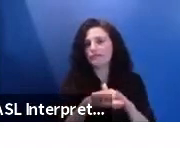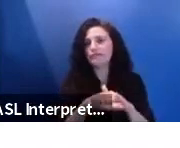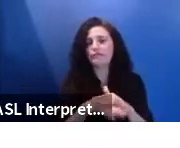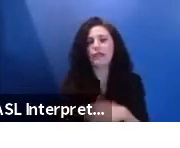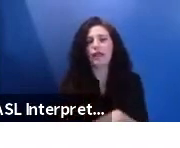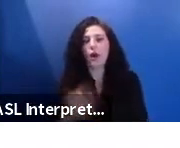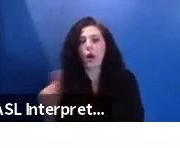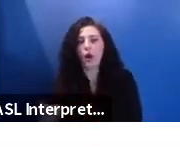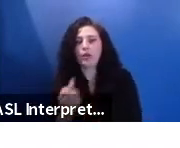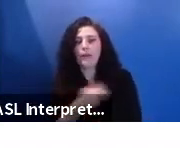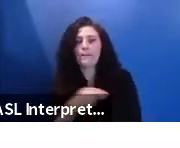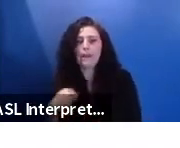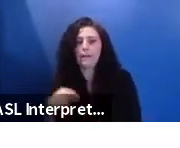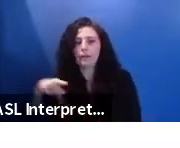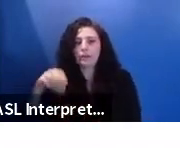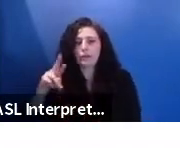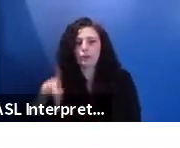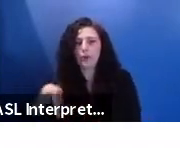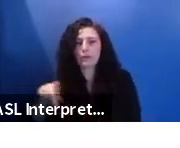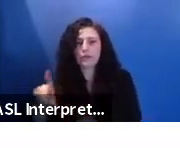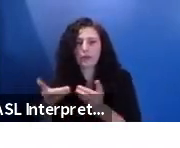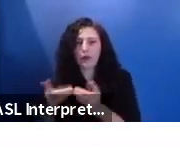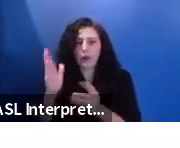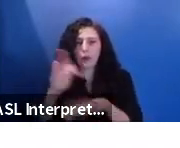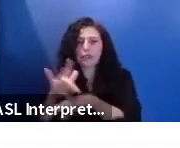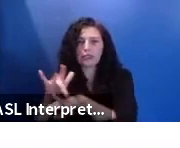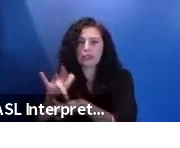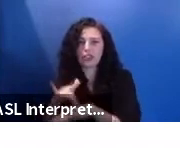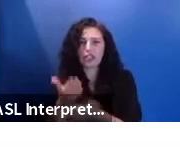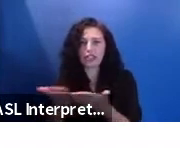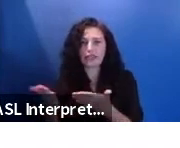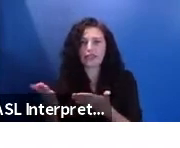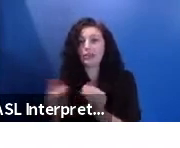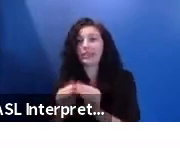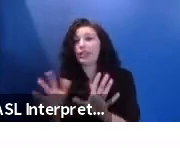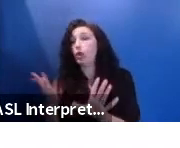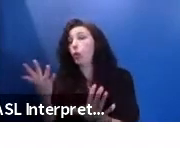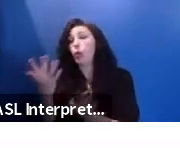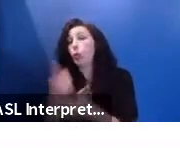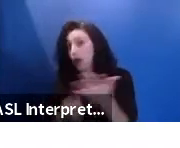will touch items until it's clear what's going to be provided to the actor and that any set pieces, props, and surfaces